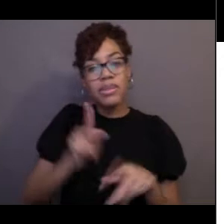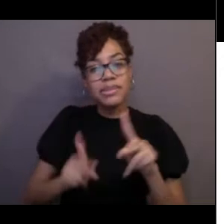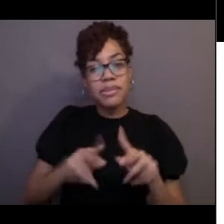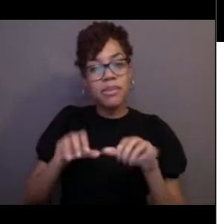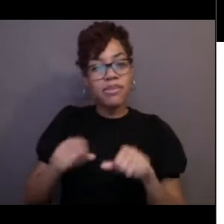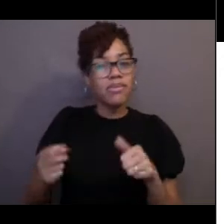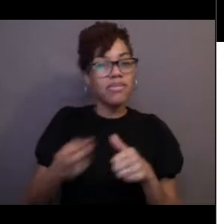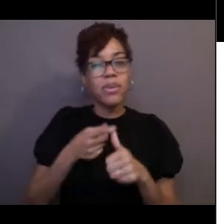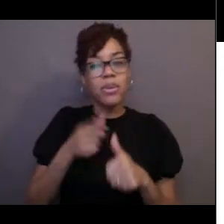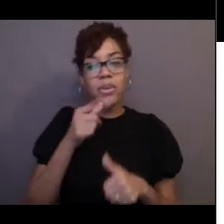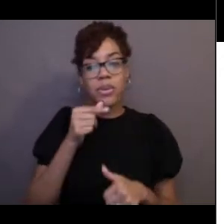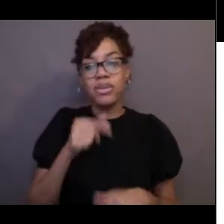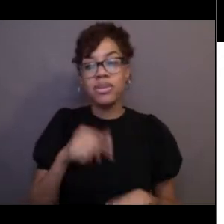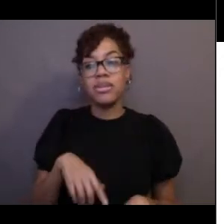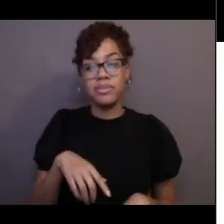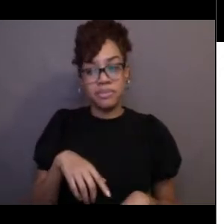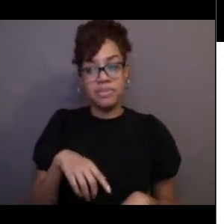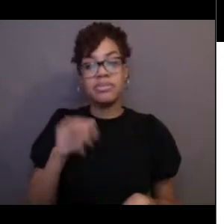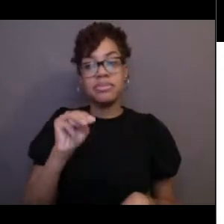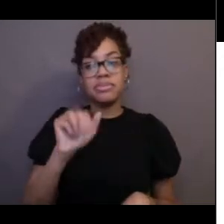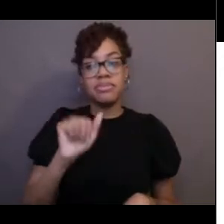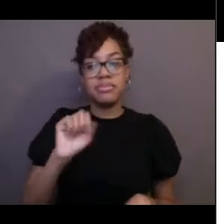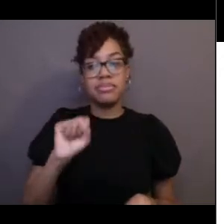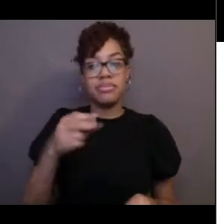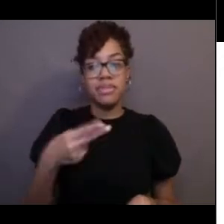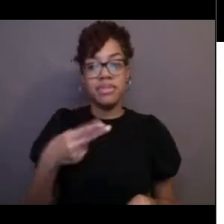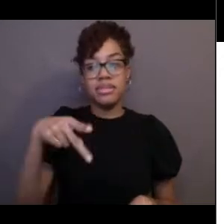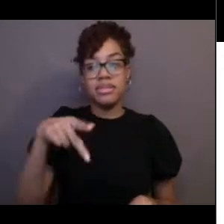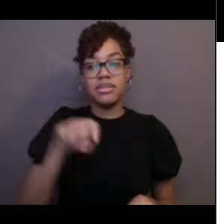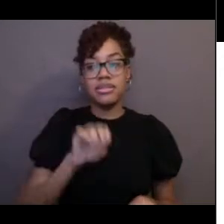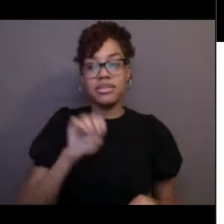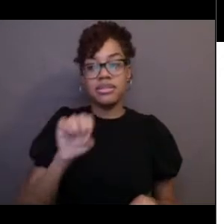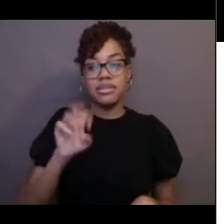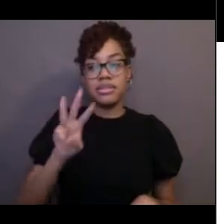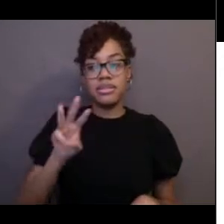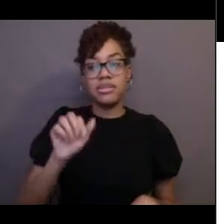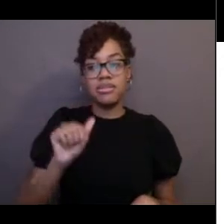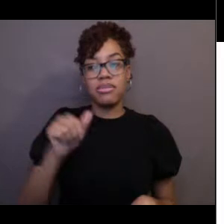and we're hosting this webinar from the ancestral lands of the Mashpee Wampanoag Tribe